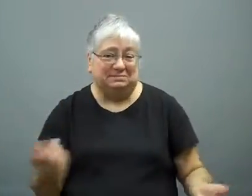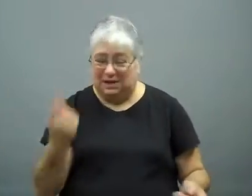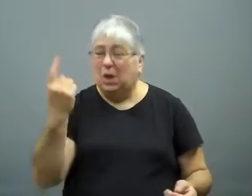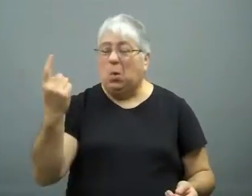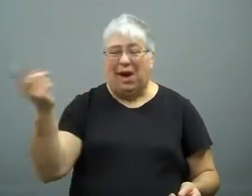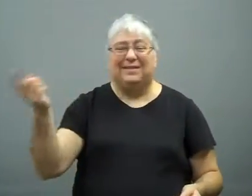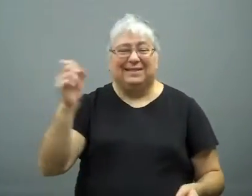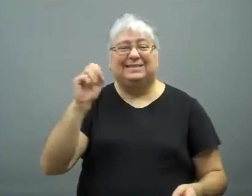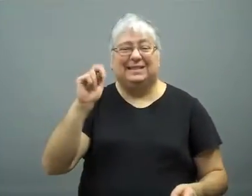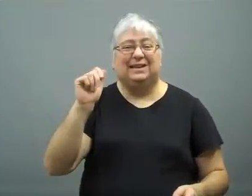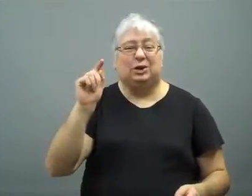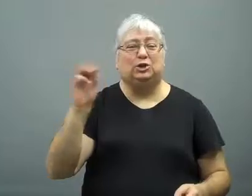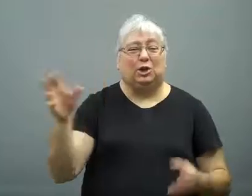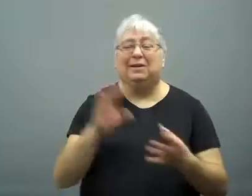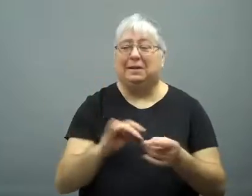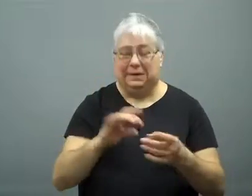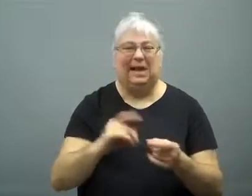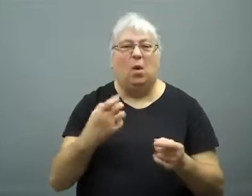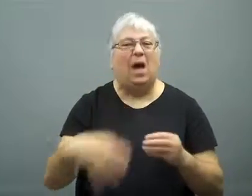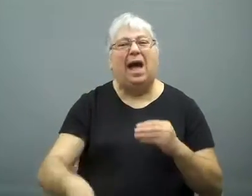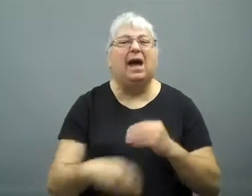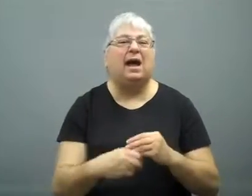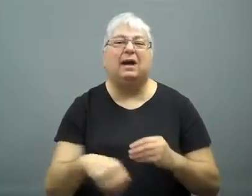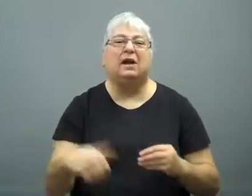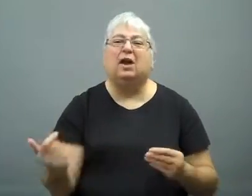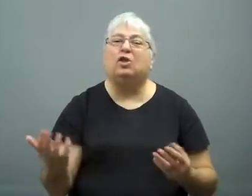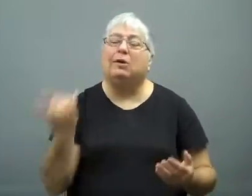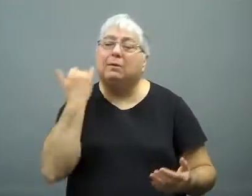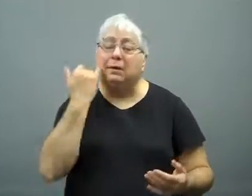One senator said he wanted to add a change requiring